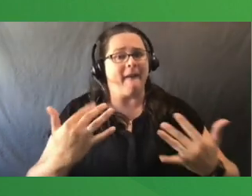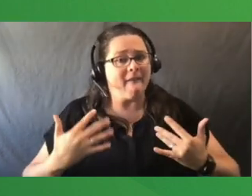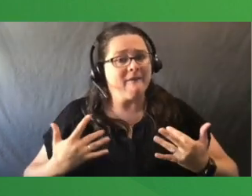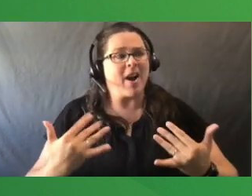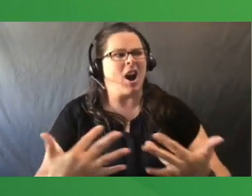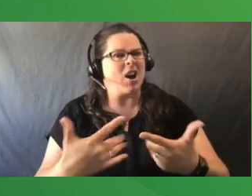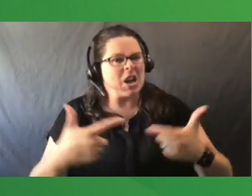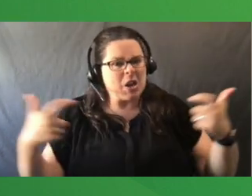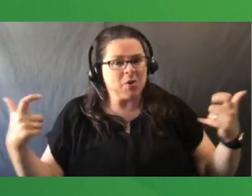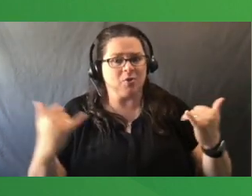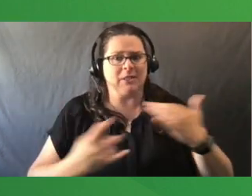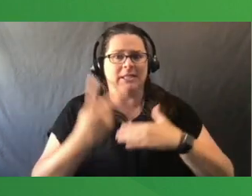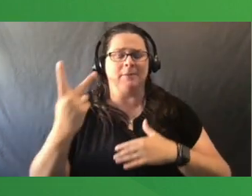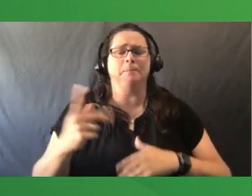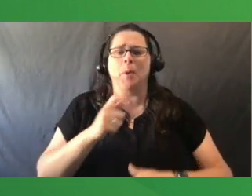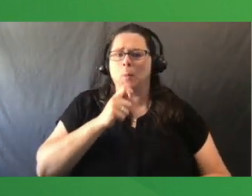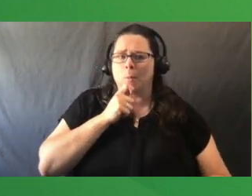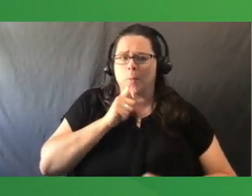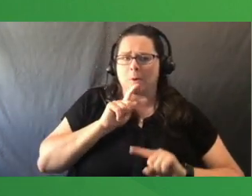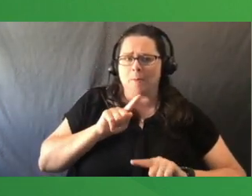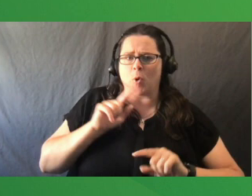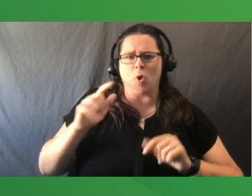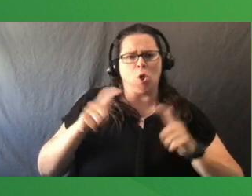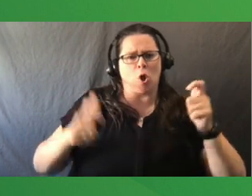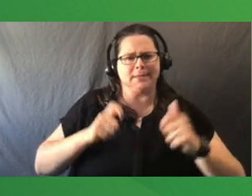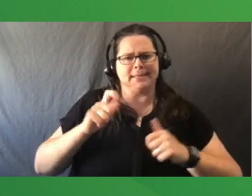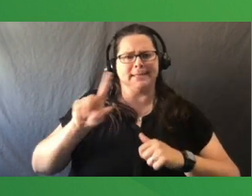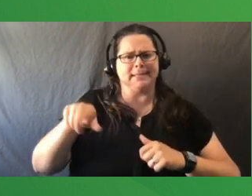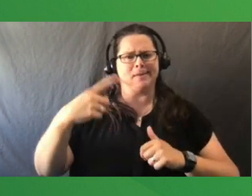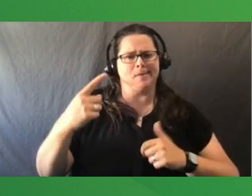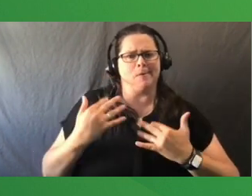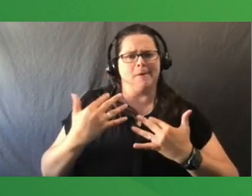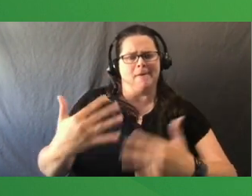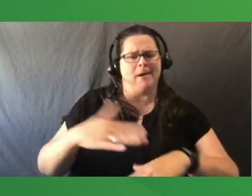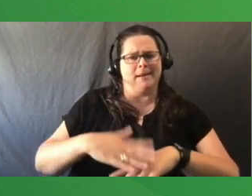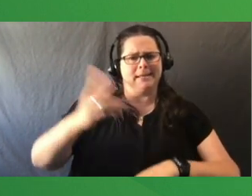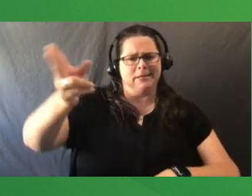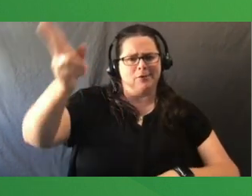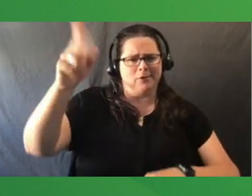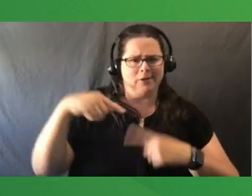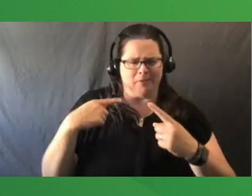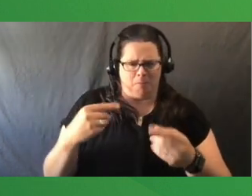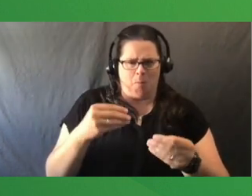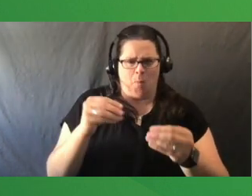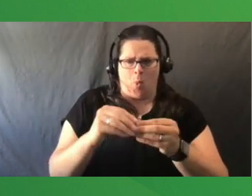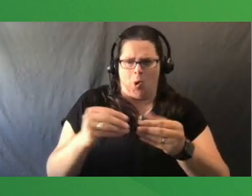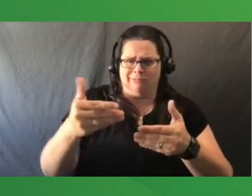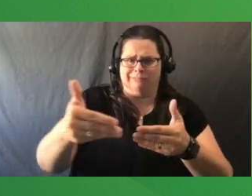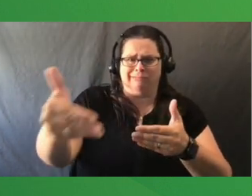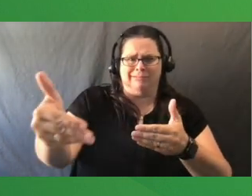The largest single wildfire in California history on the doorstep of more historic small towns.